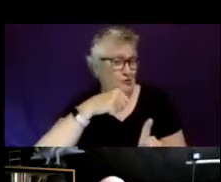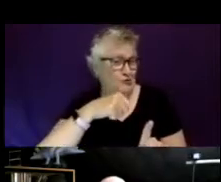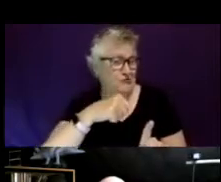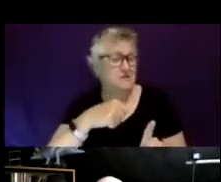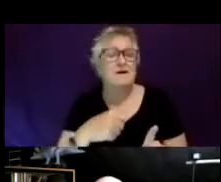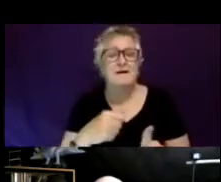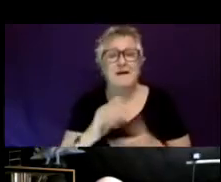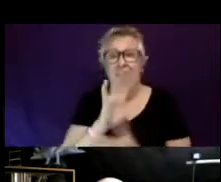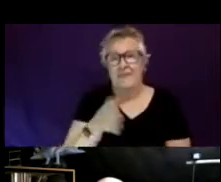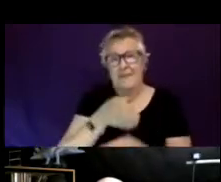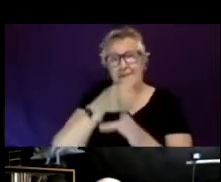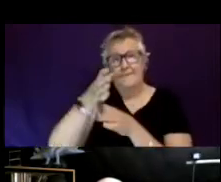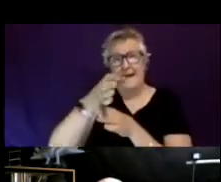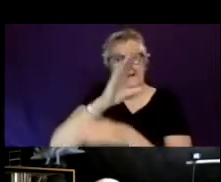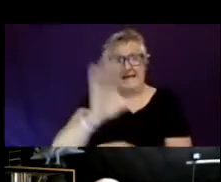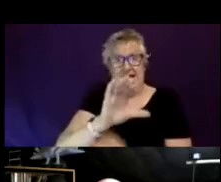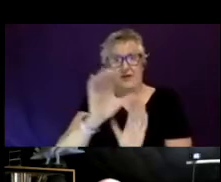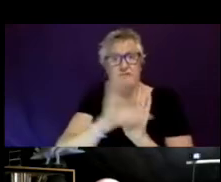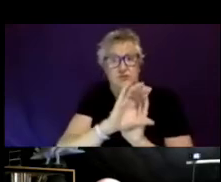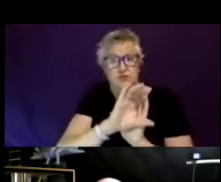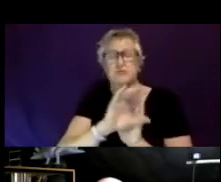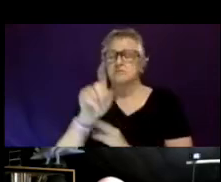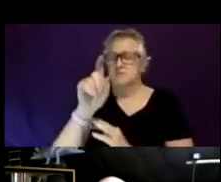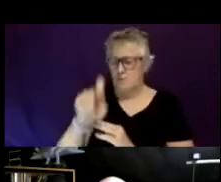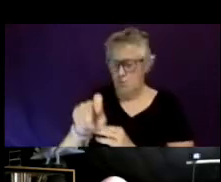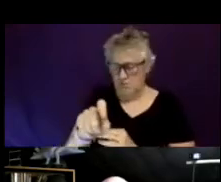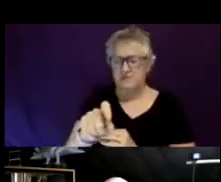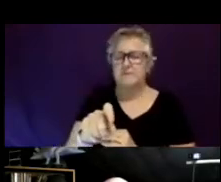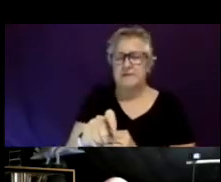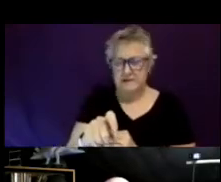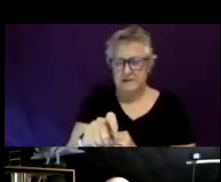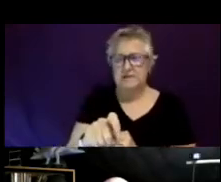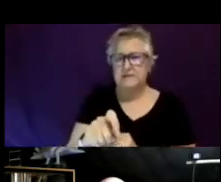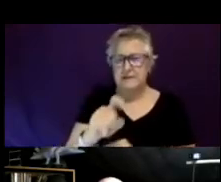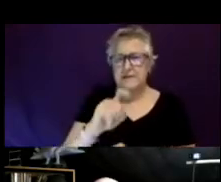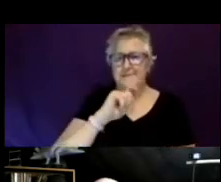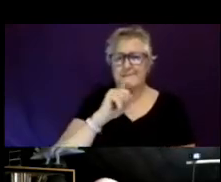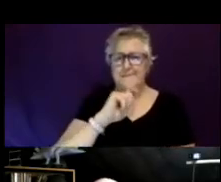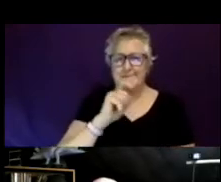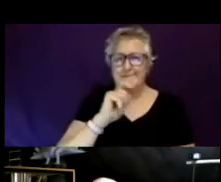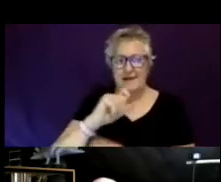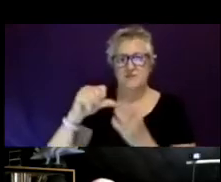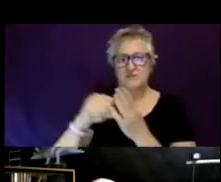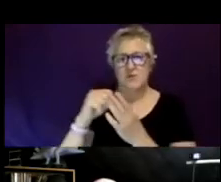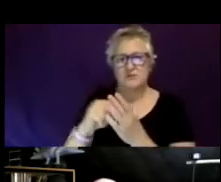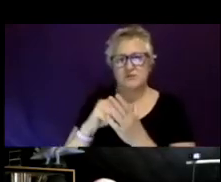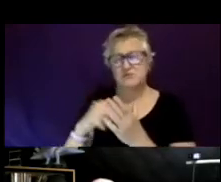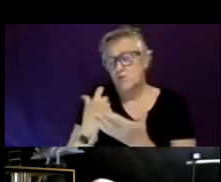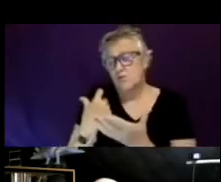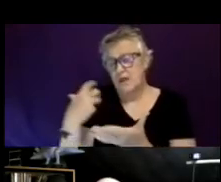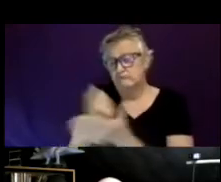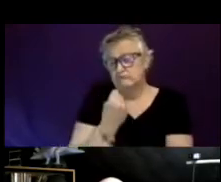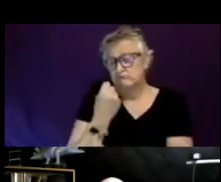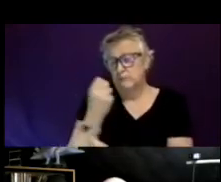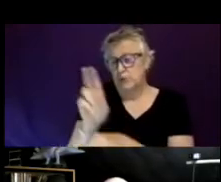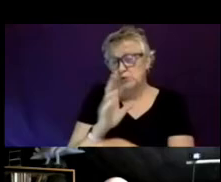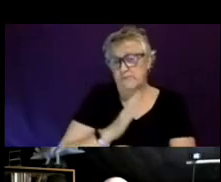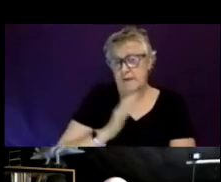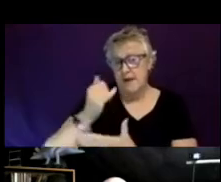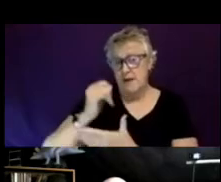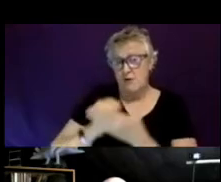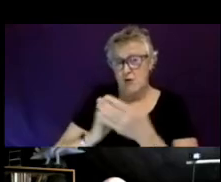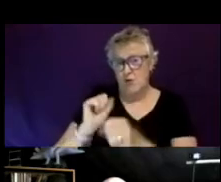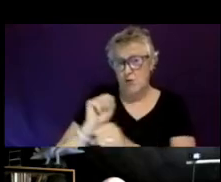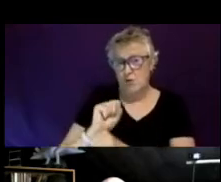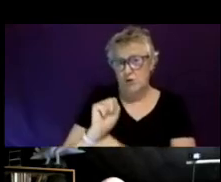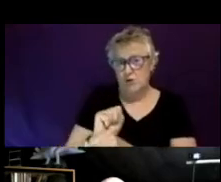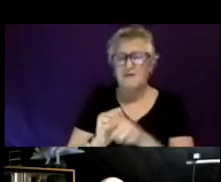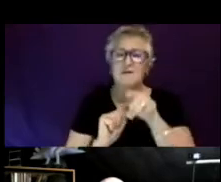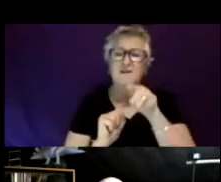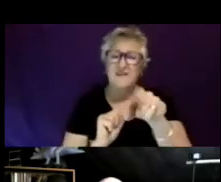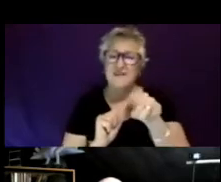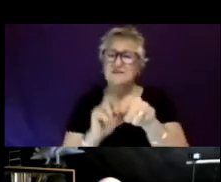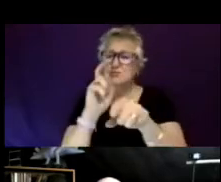So they used my artwork as his artwork. And uh this is some oil clay.